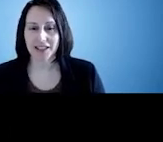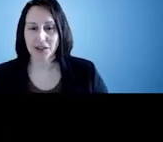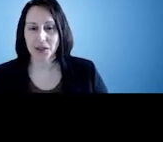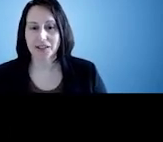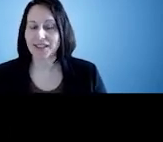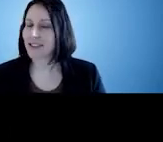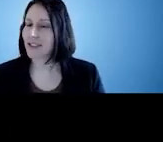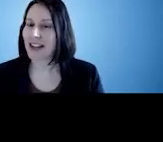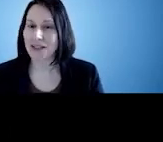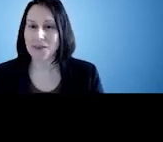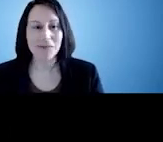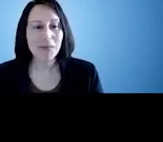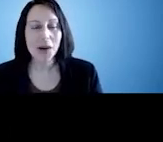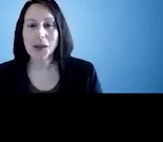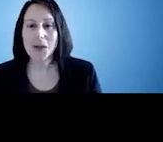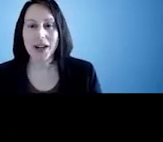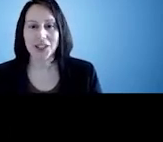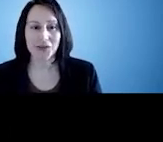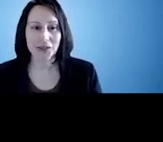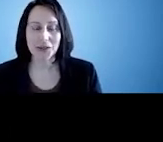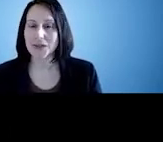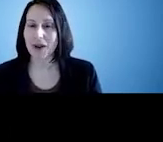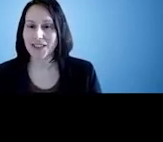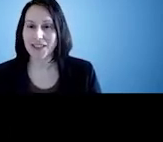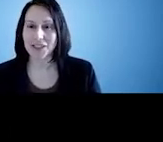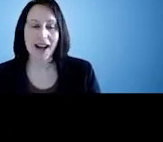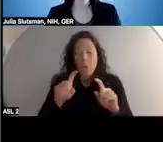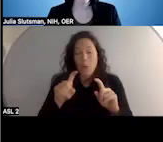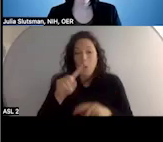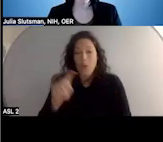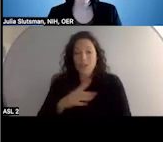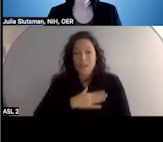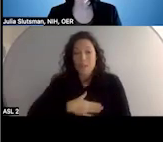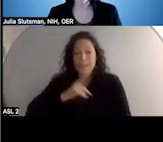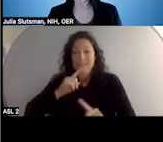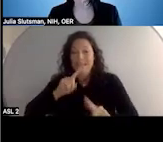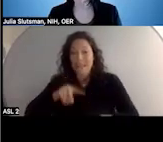so we're going to call up a poll question for you to respond to asking whether you're a researcher,